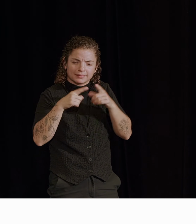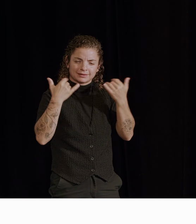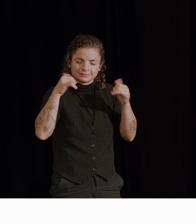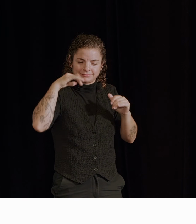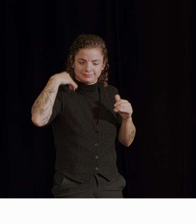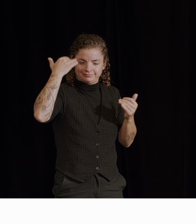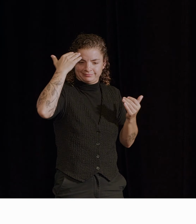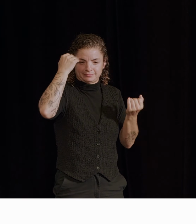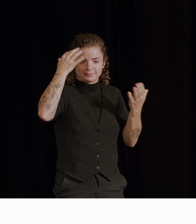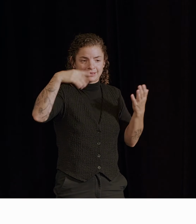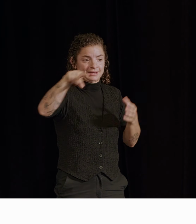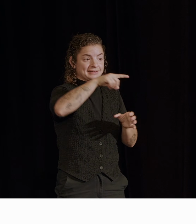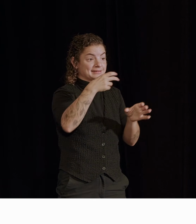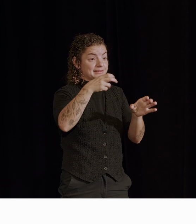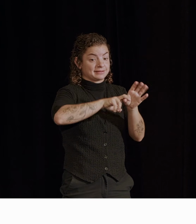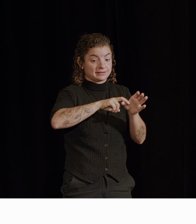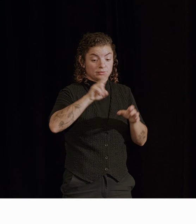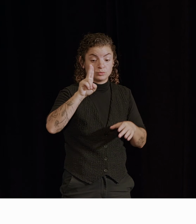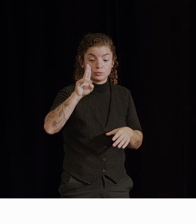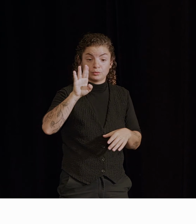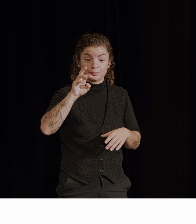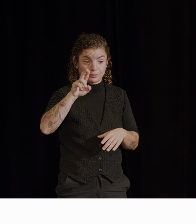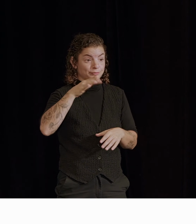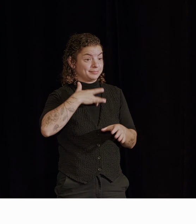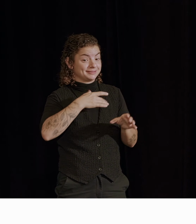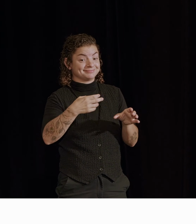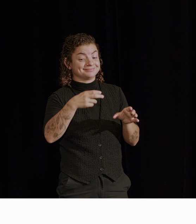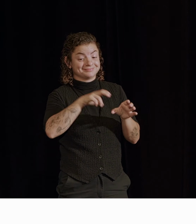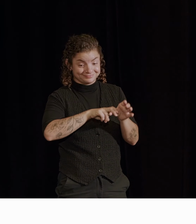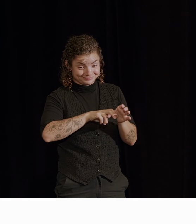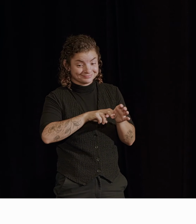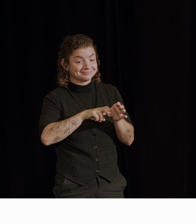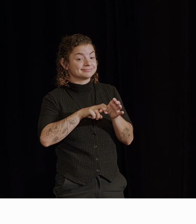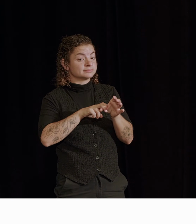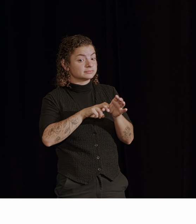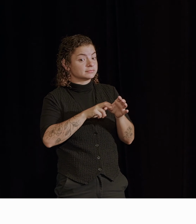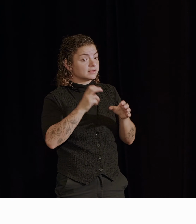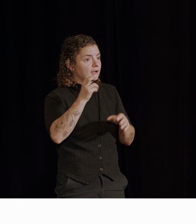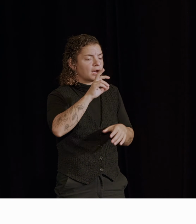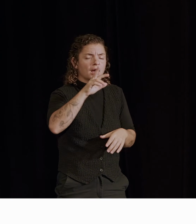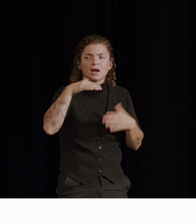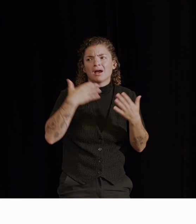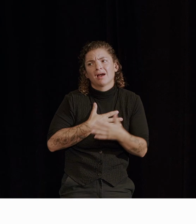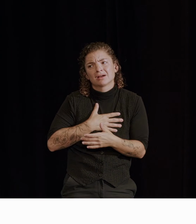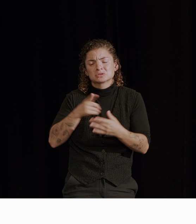the entire ride be spent talking about what an inspiration you are. It gets old, right?